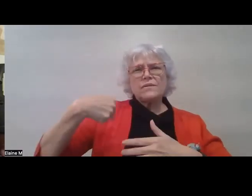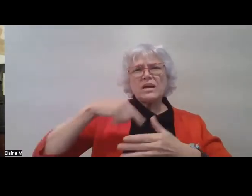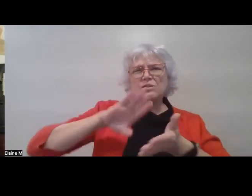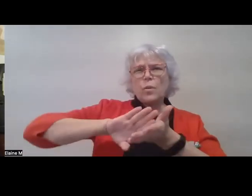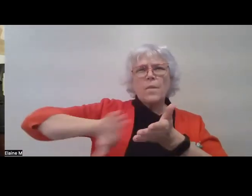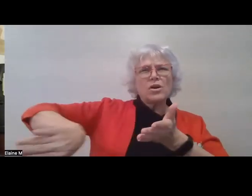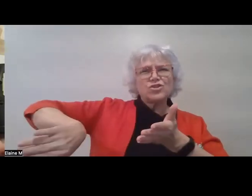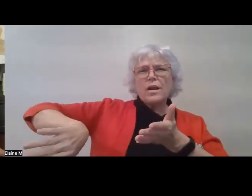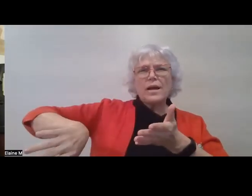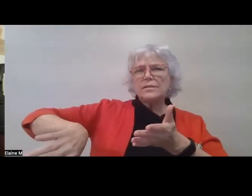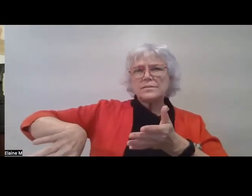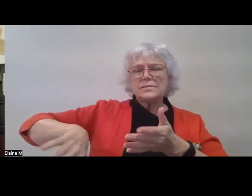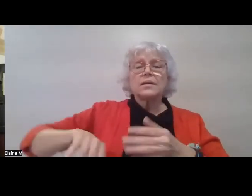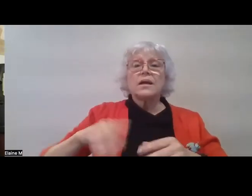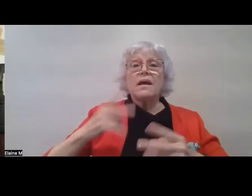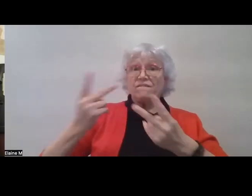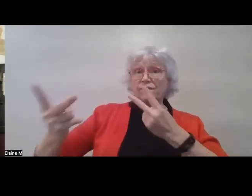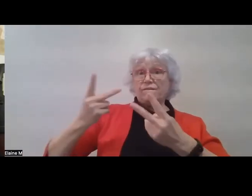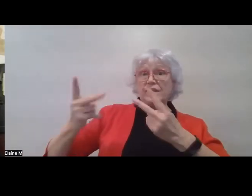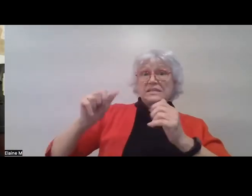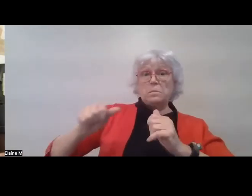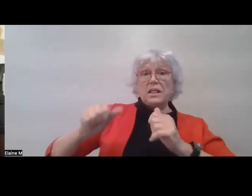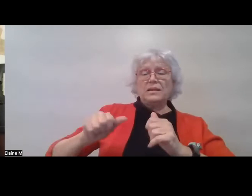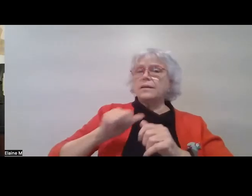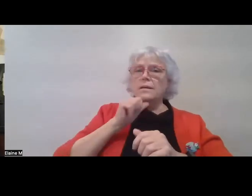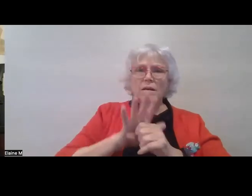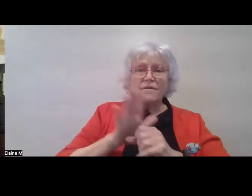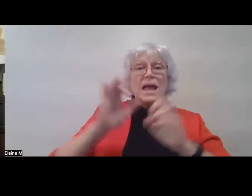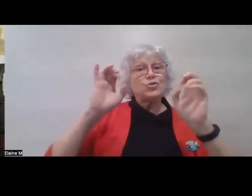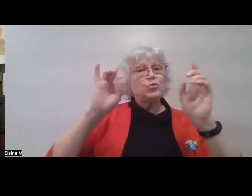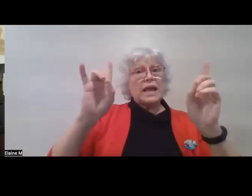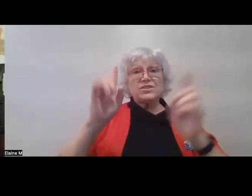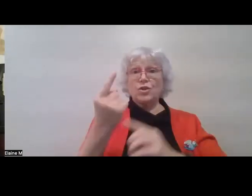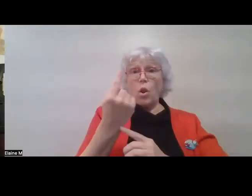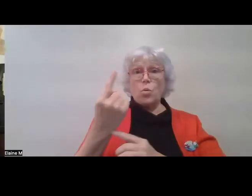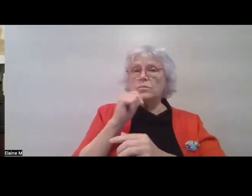Visibility will never be enough. Education will never be enough. They are important, but